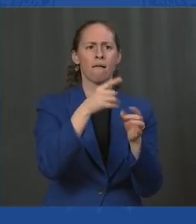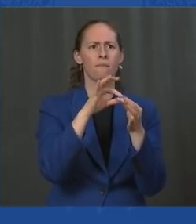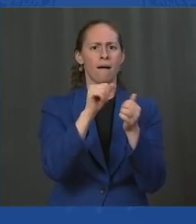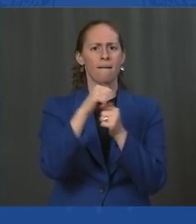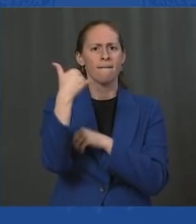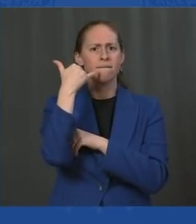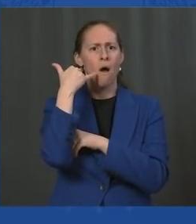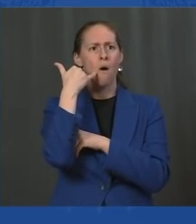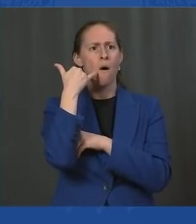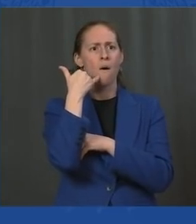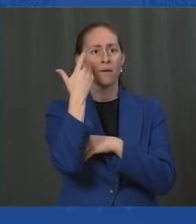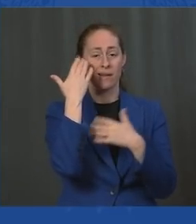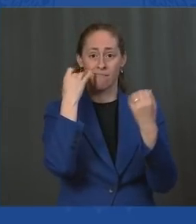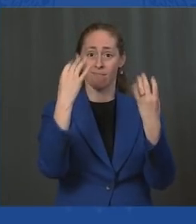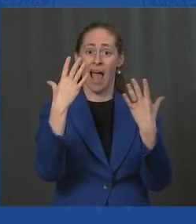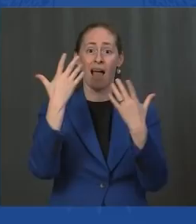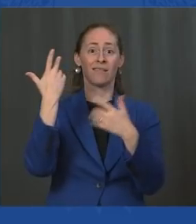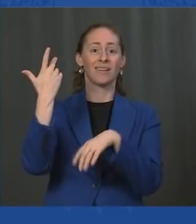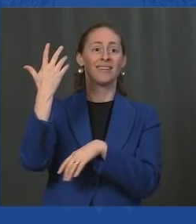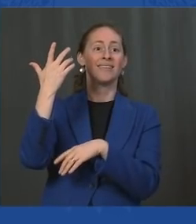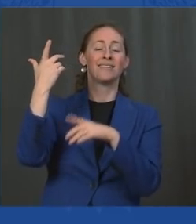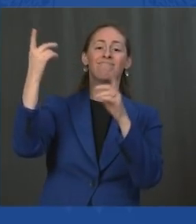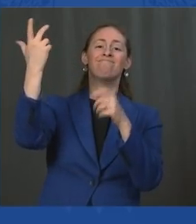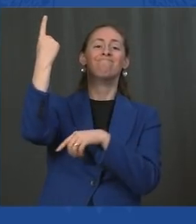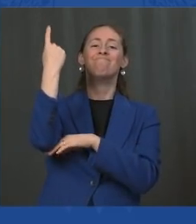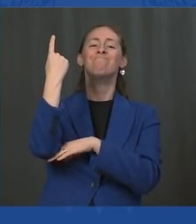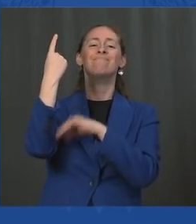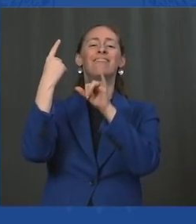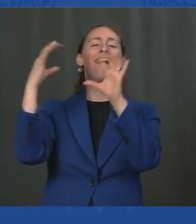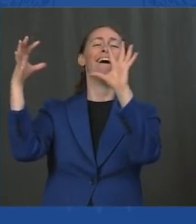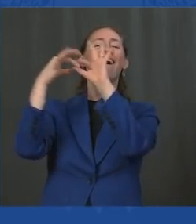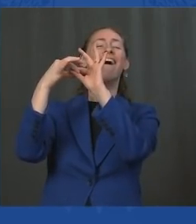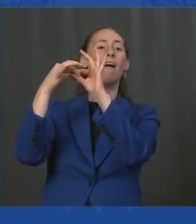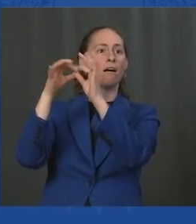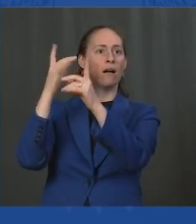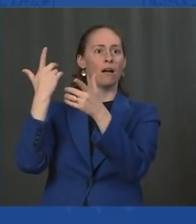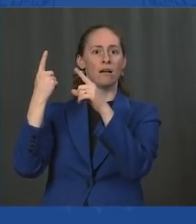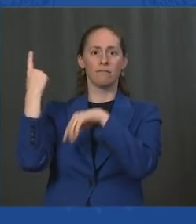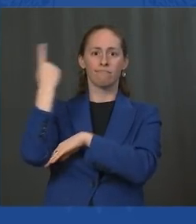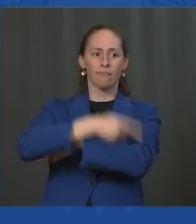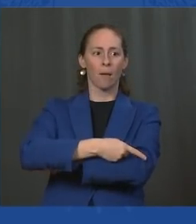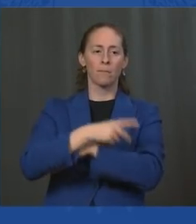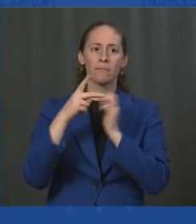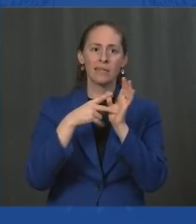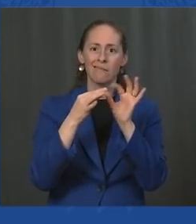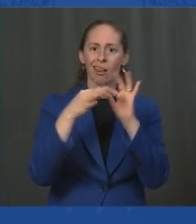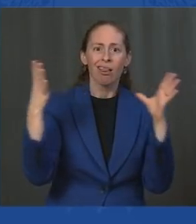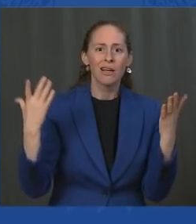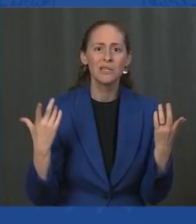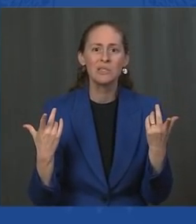or got damaged. A few days ago, I asked the Federal Communications Commission -– the FCC -–